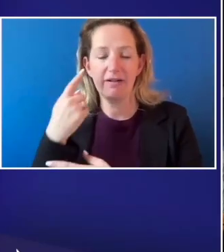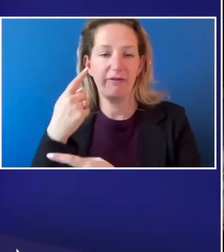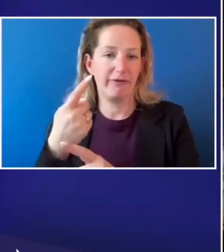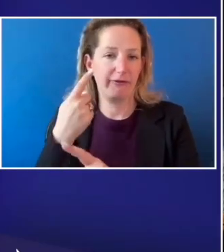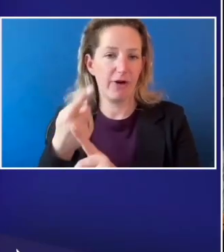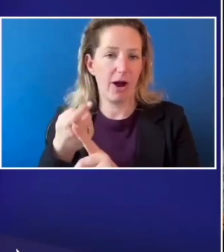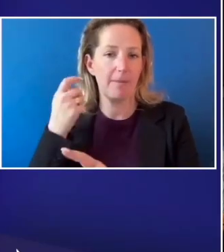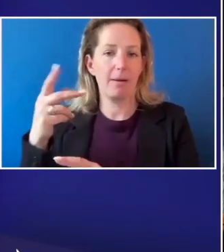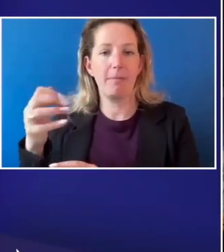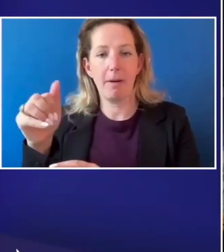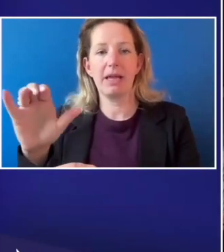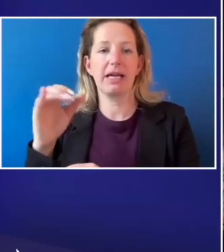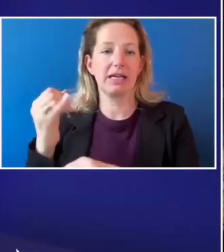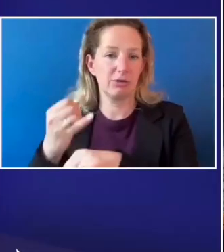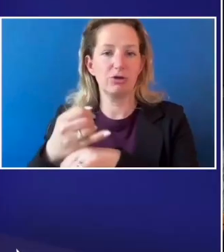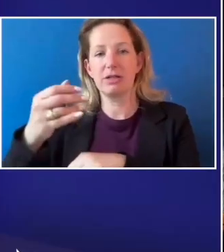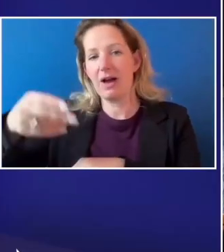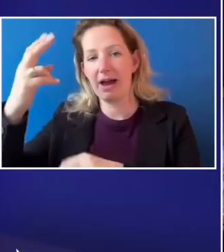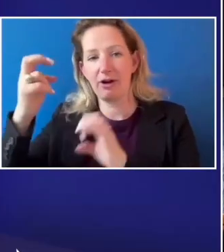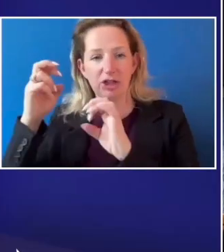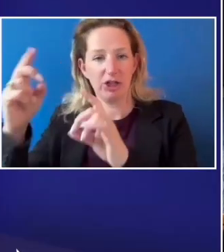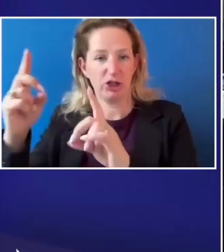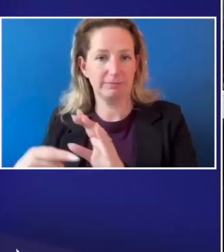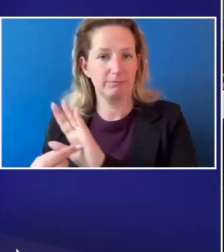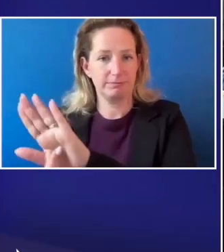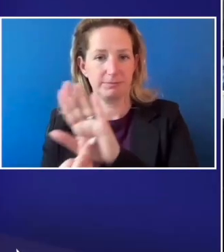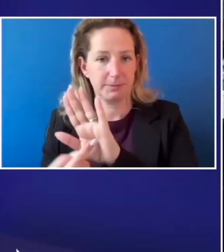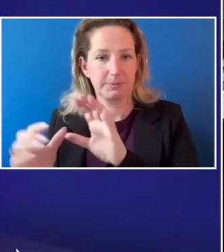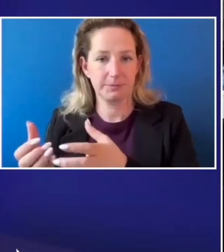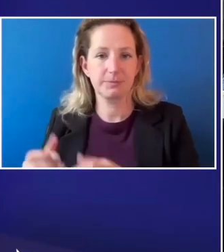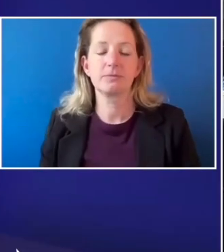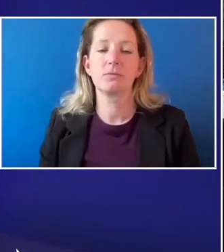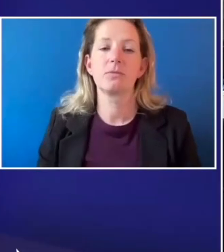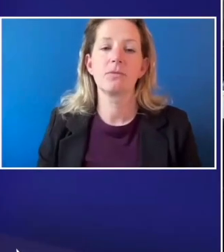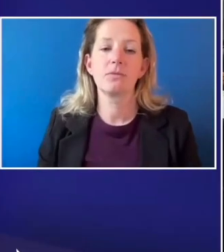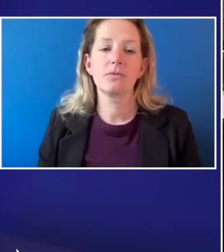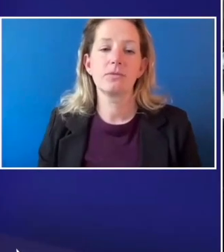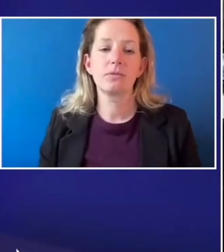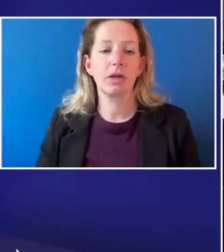Jeff, the floor is yours. Okay. So, um, going back to